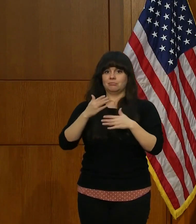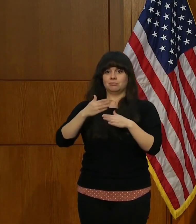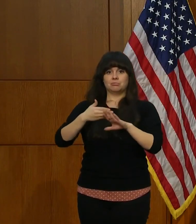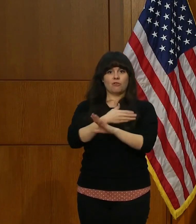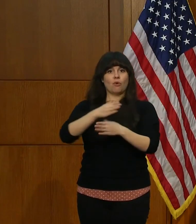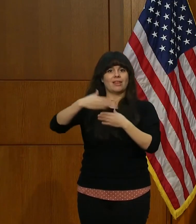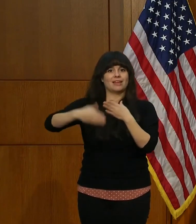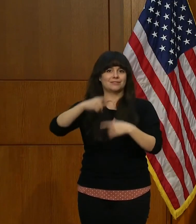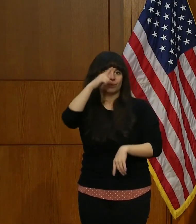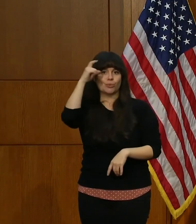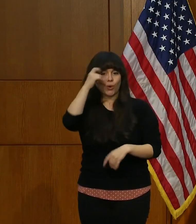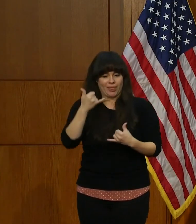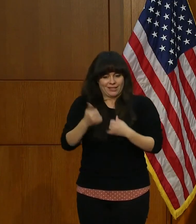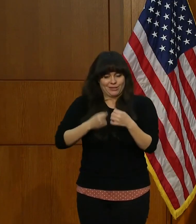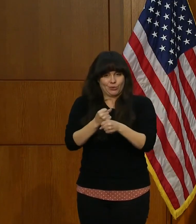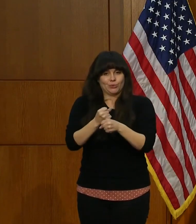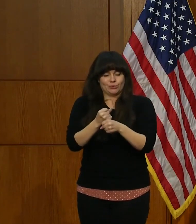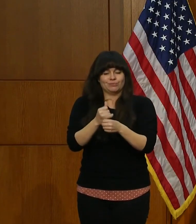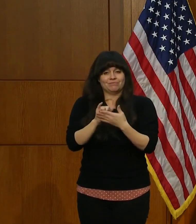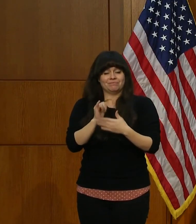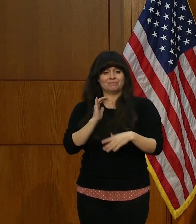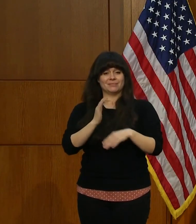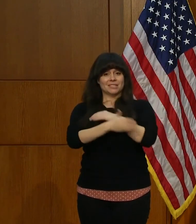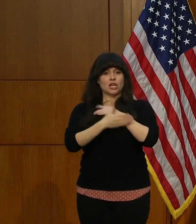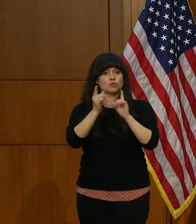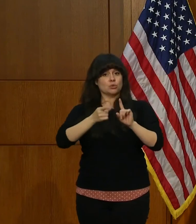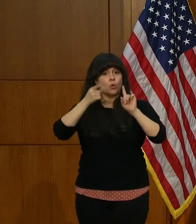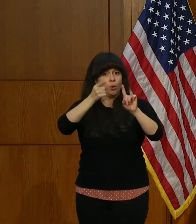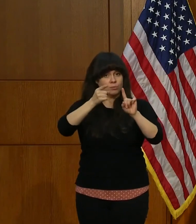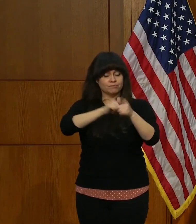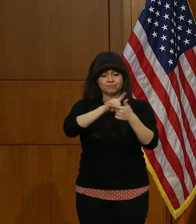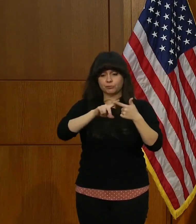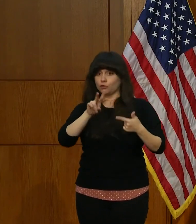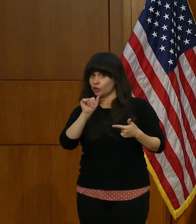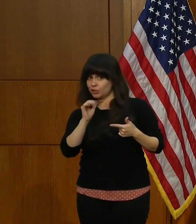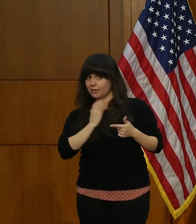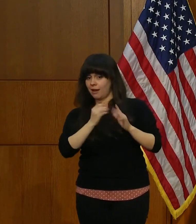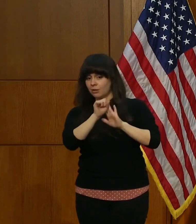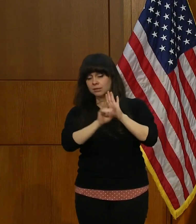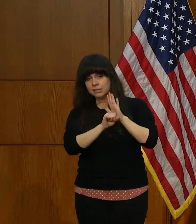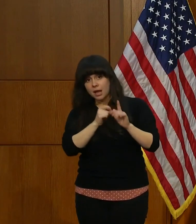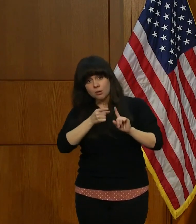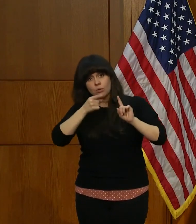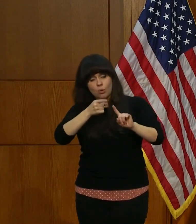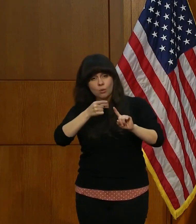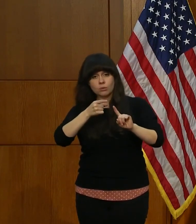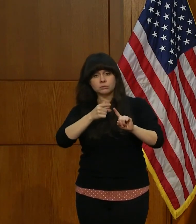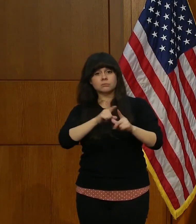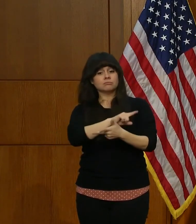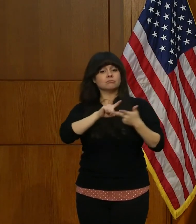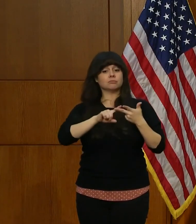WANT A SHOT TO GET ONE BY THE END OF THIS SUMMER. THAT'S OUR